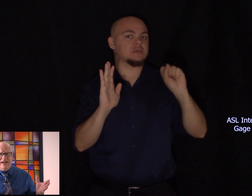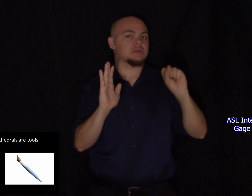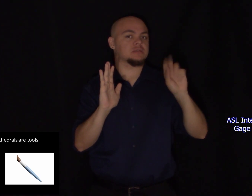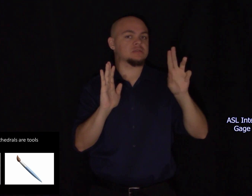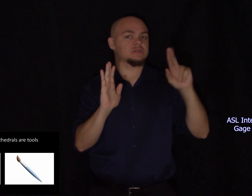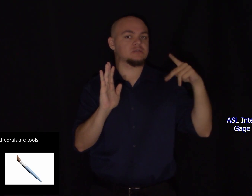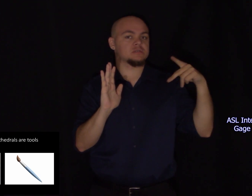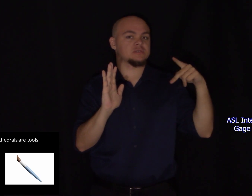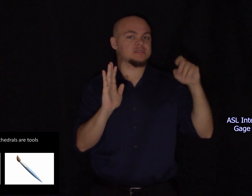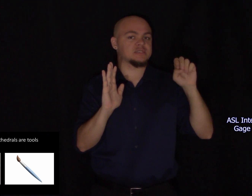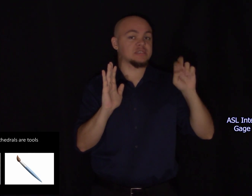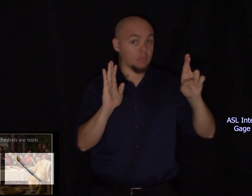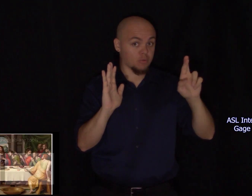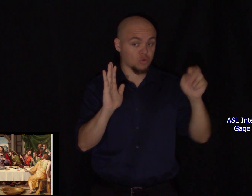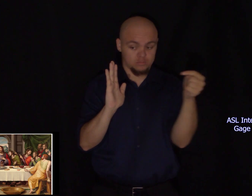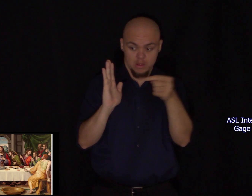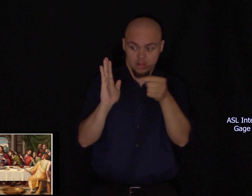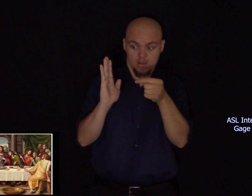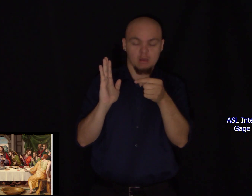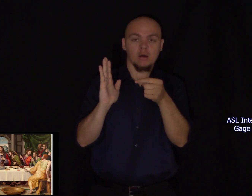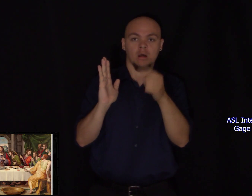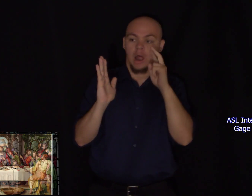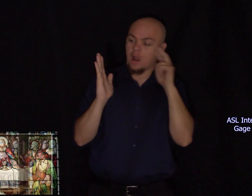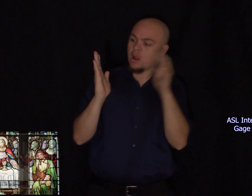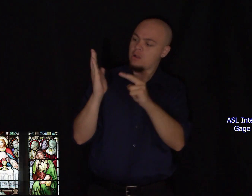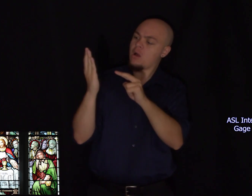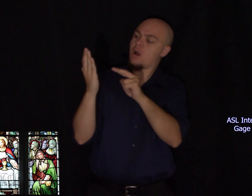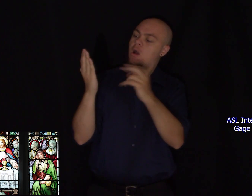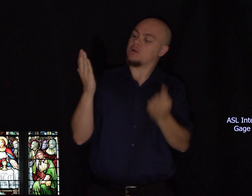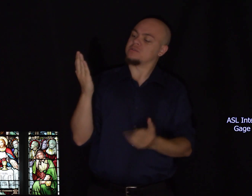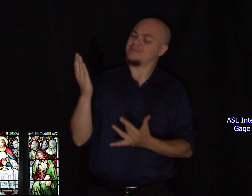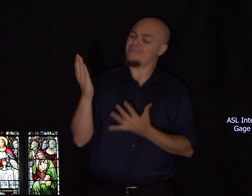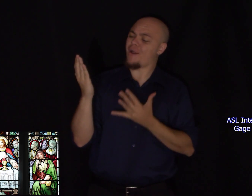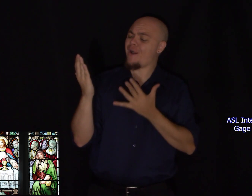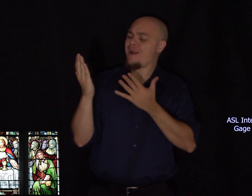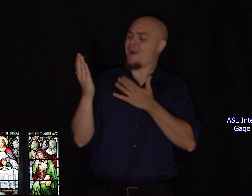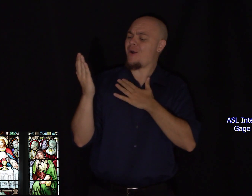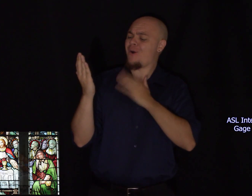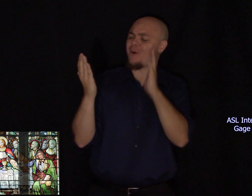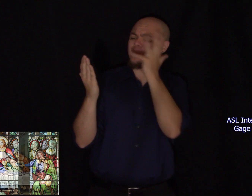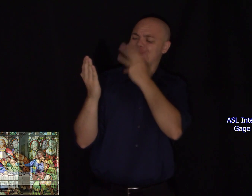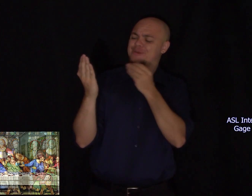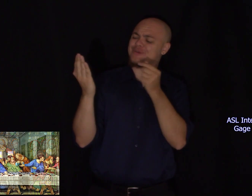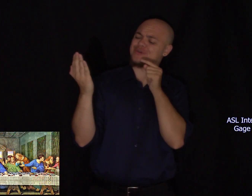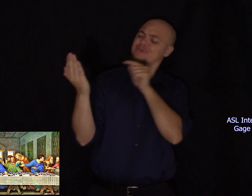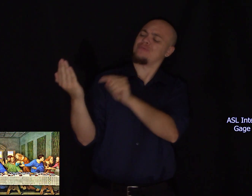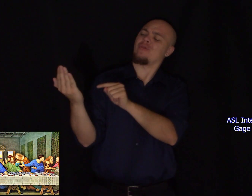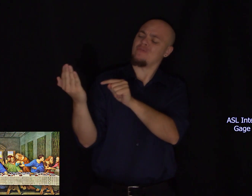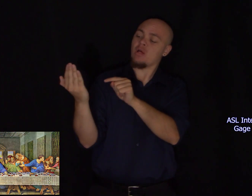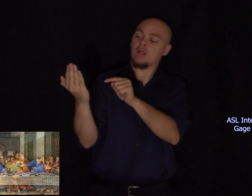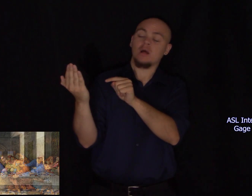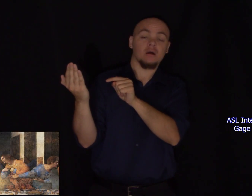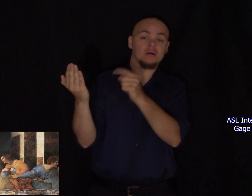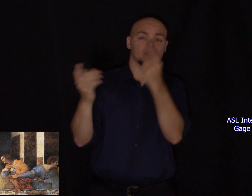a picture of the Last Supper you look at that and you are inspired by it and you admire it for its